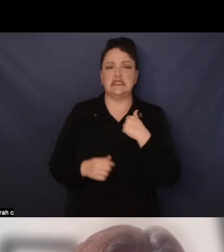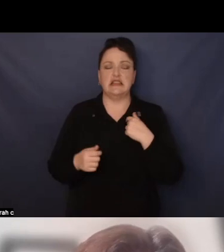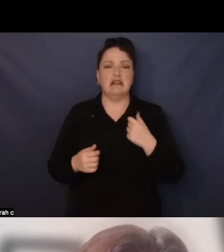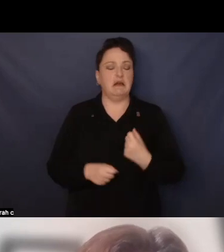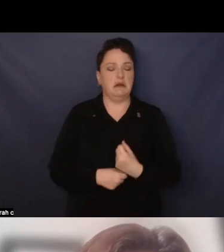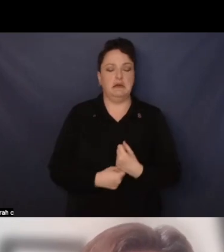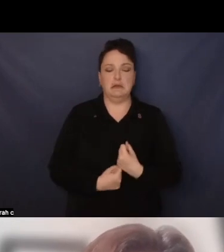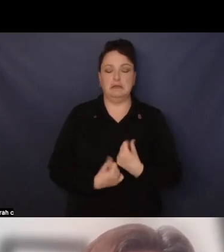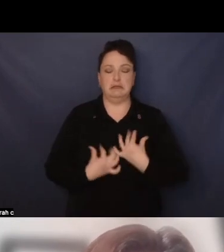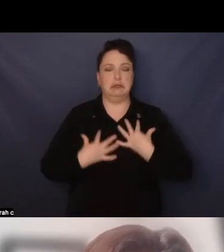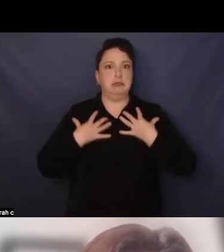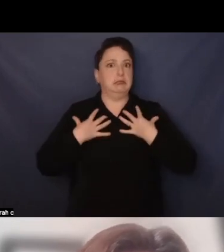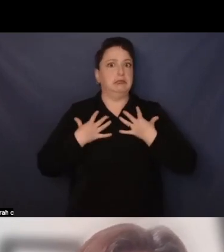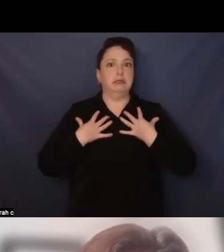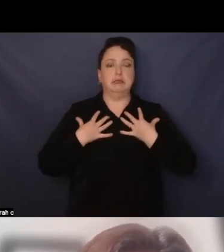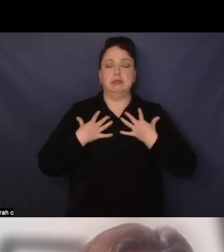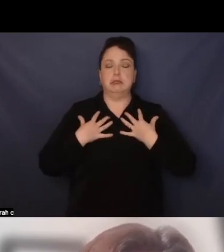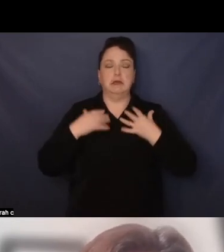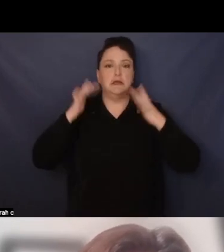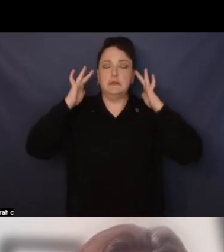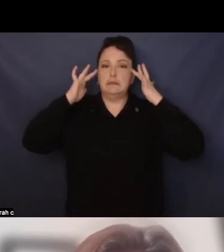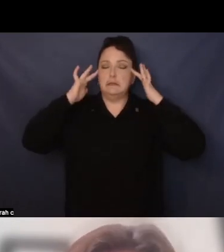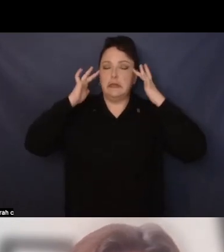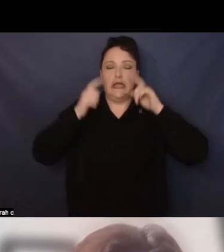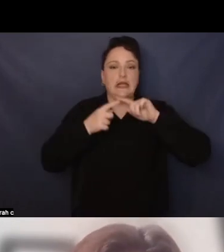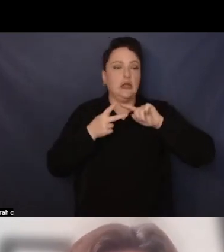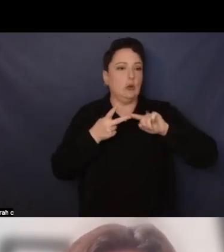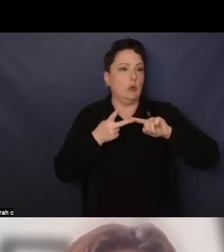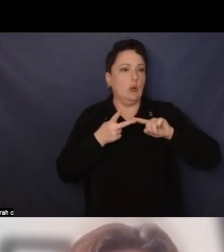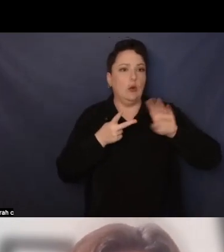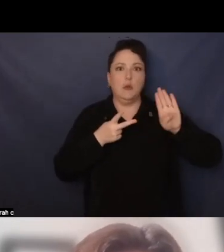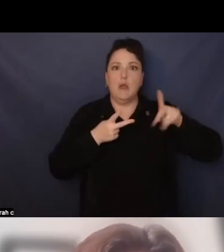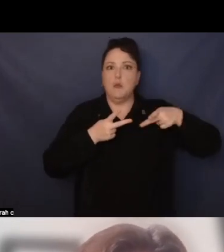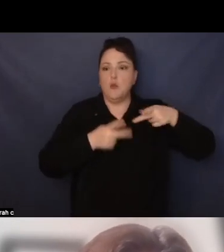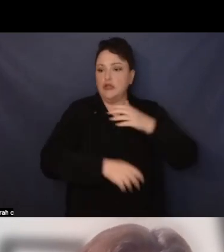your blood pressure went off. They were unable to get a clear reading.